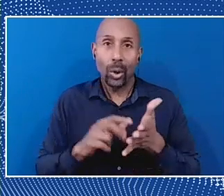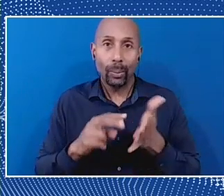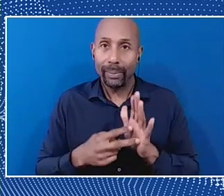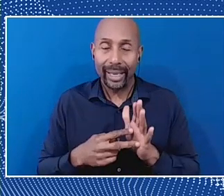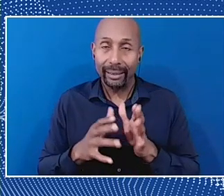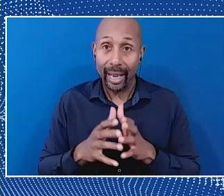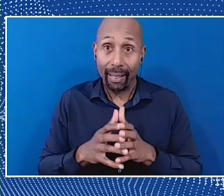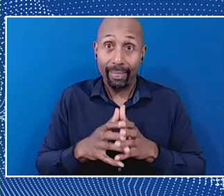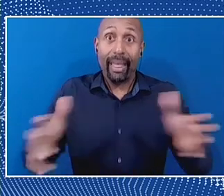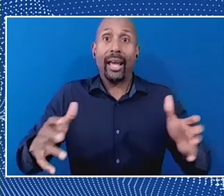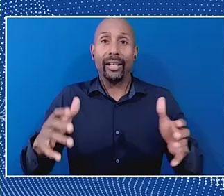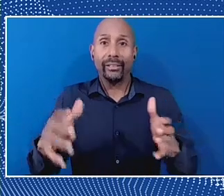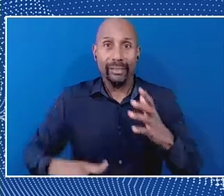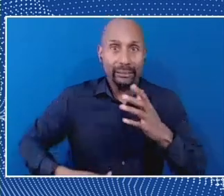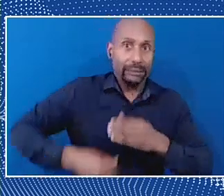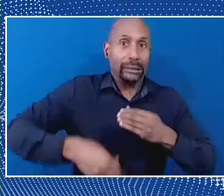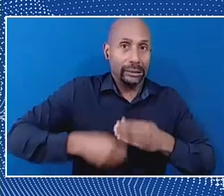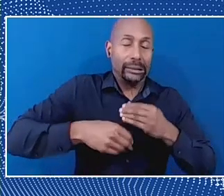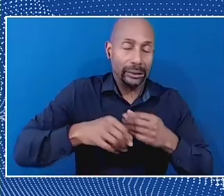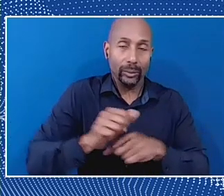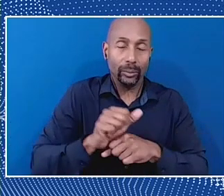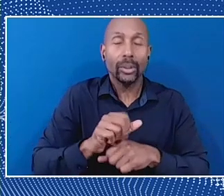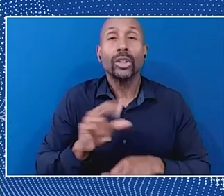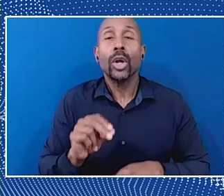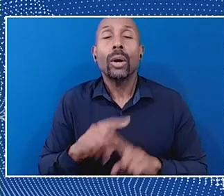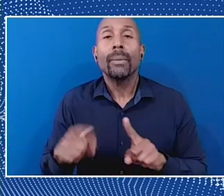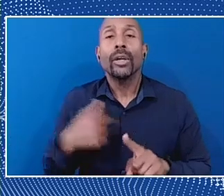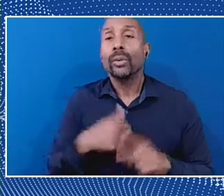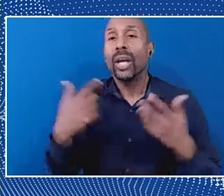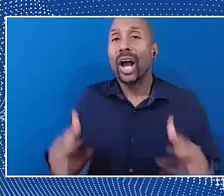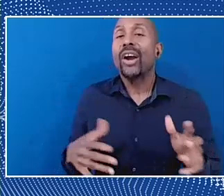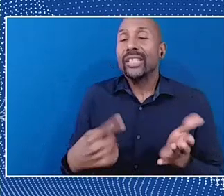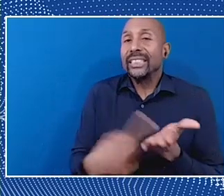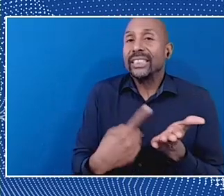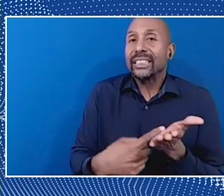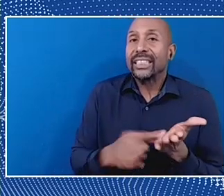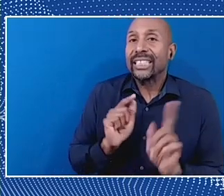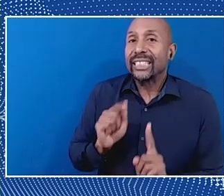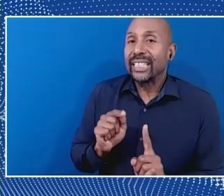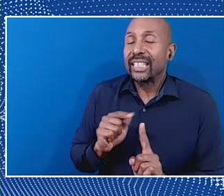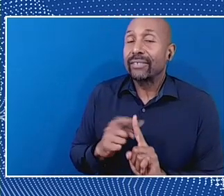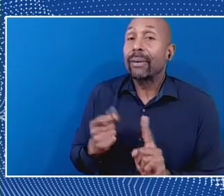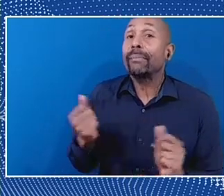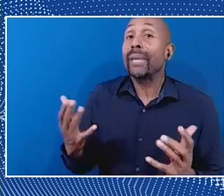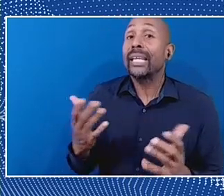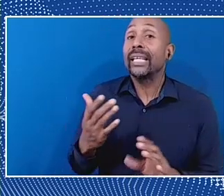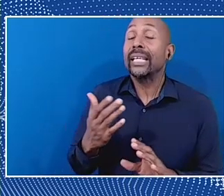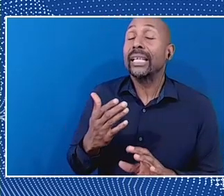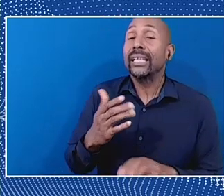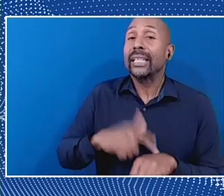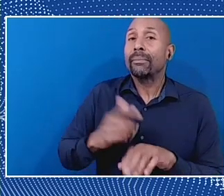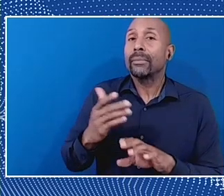sessions before, which is why it is so incredibly important to get away from an